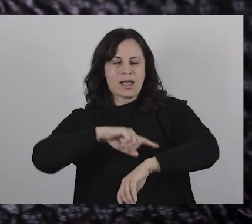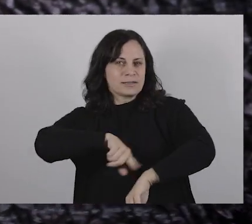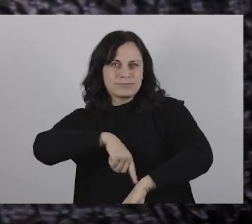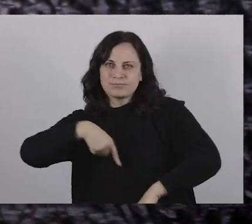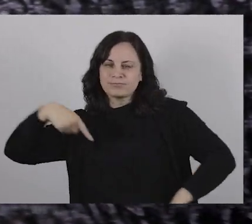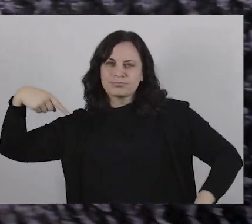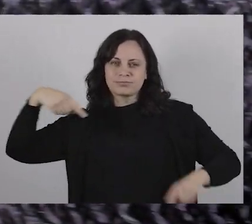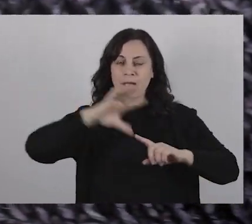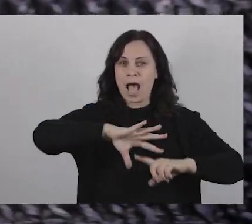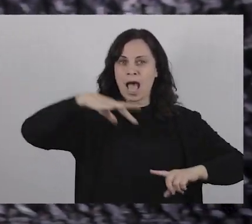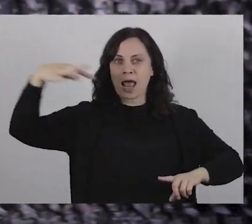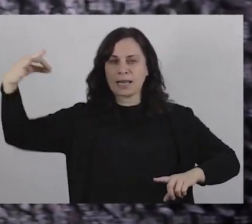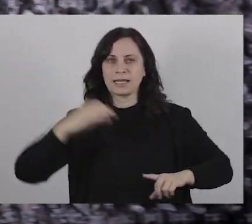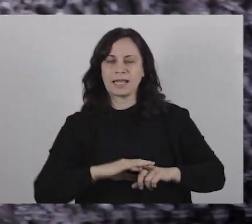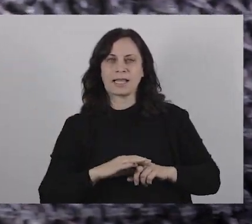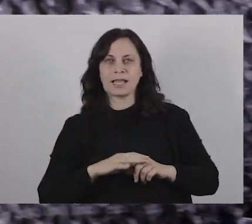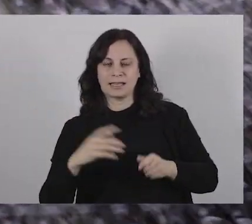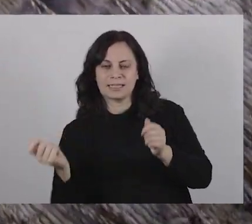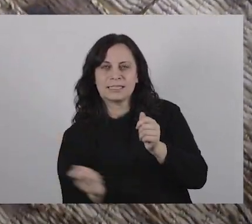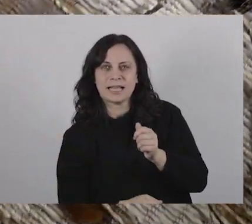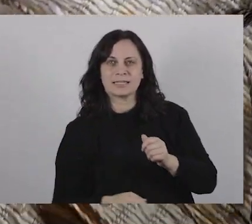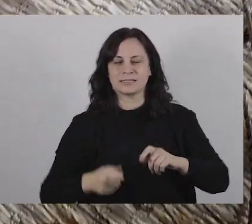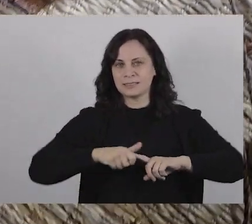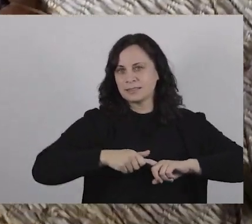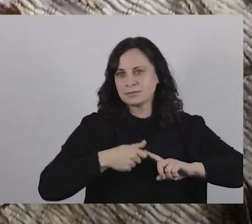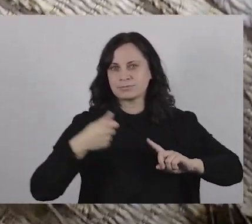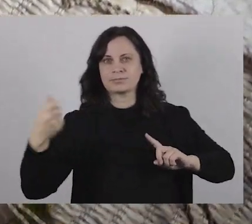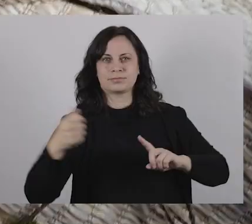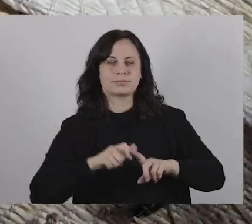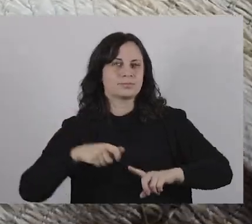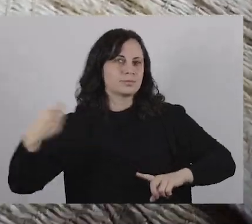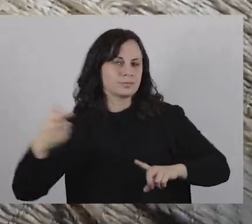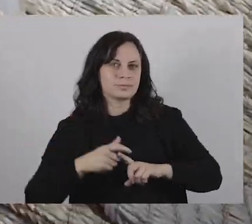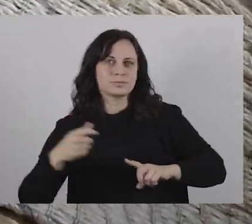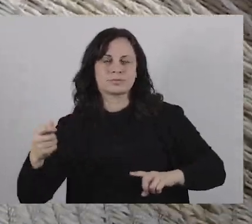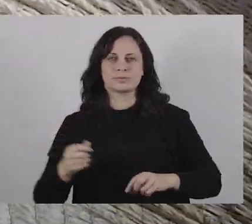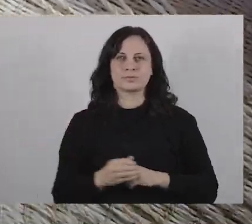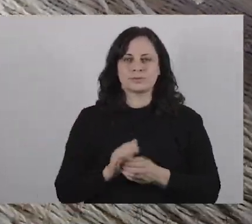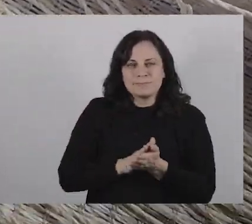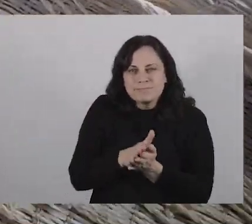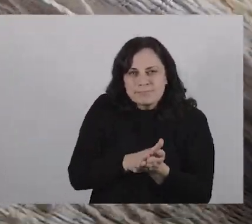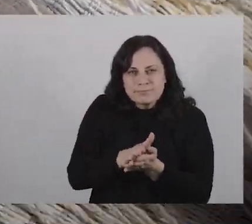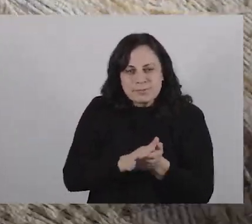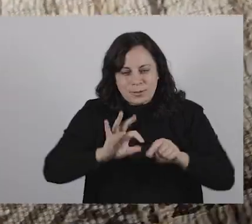from the cutting of the harakeke and extracting the muka and plying the fibres,